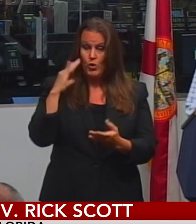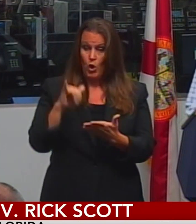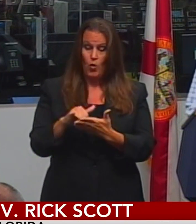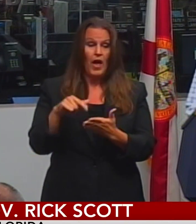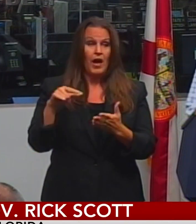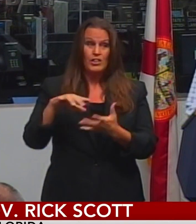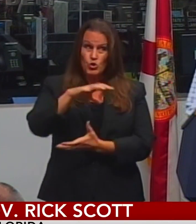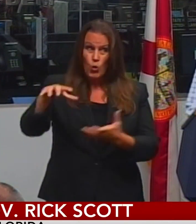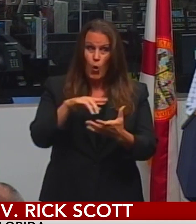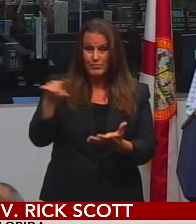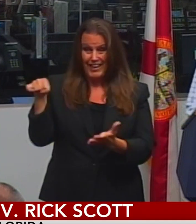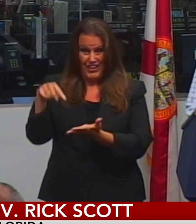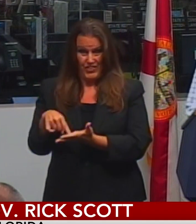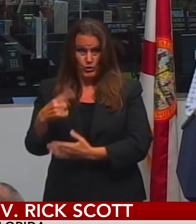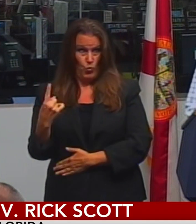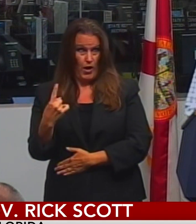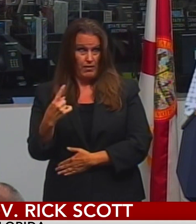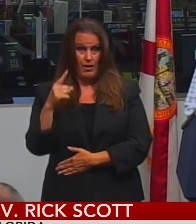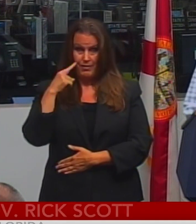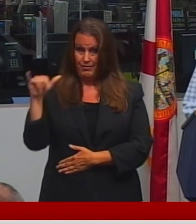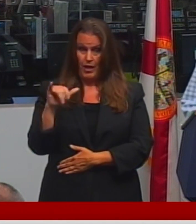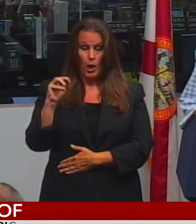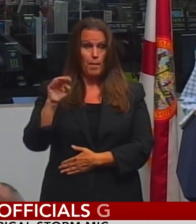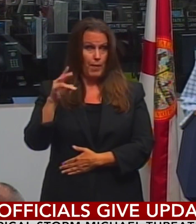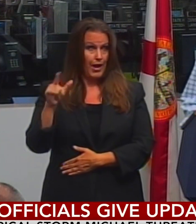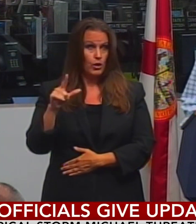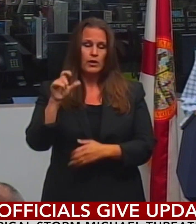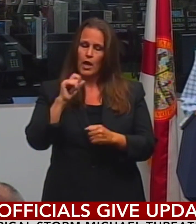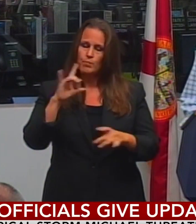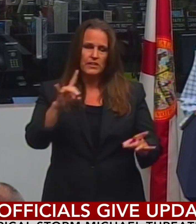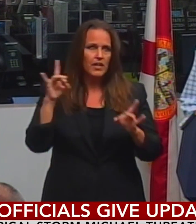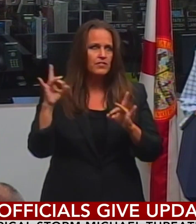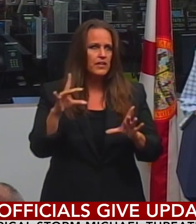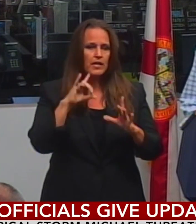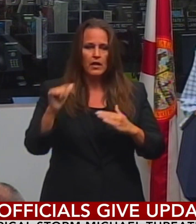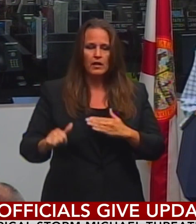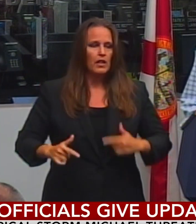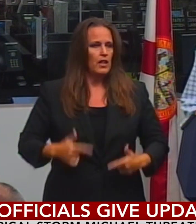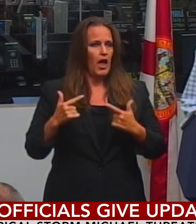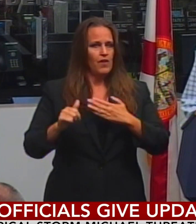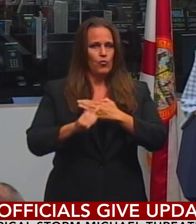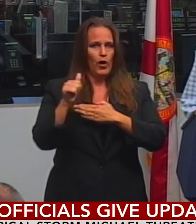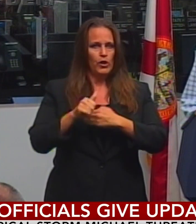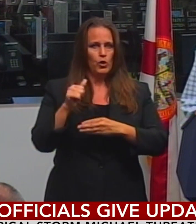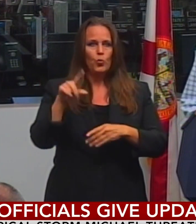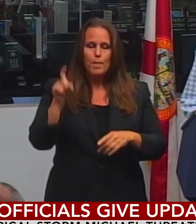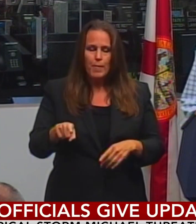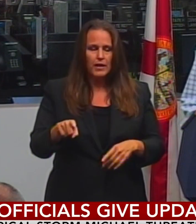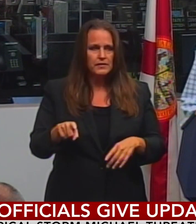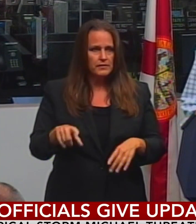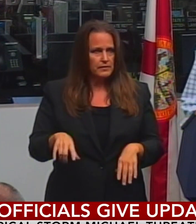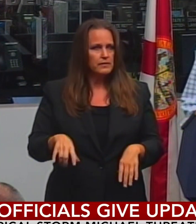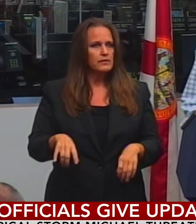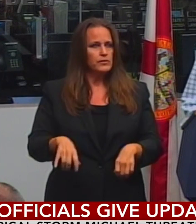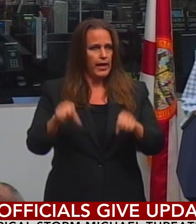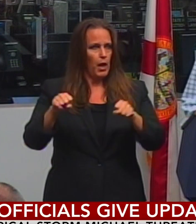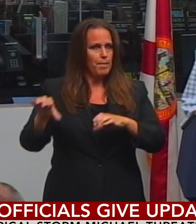IMPACT FROM THIS STORM. WE KNOW STORMS LIKE MICHAEL CAN BE AN ABSOLUTELY DEVASTATING